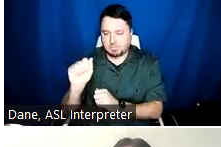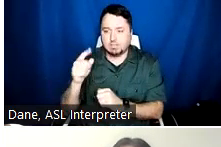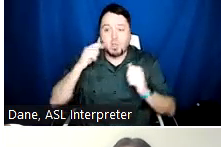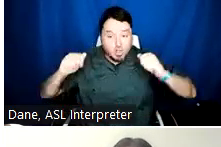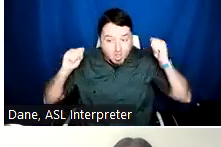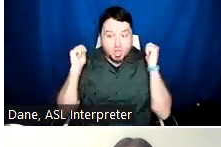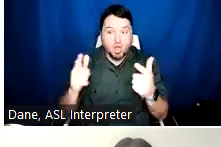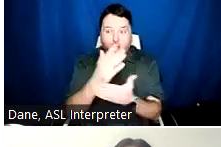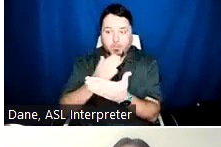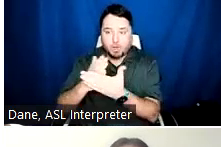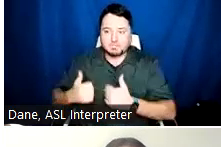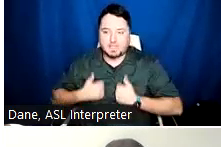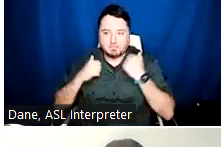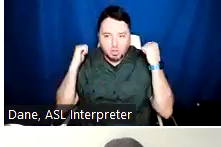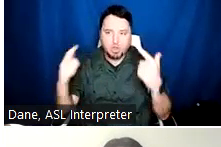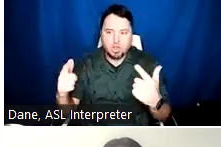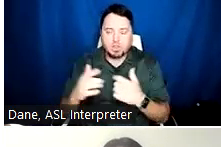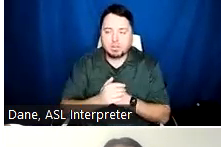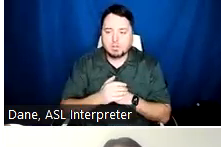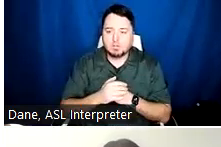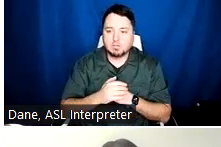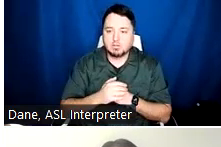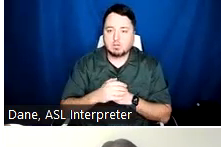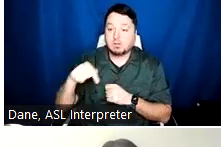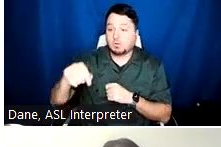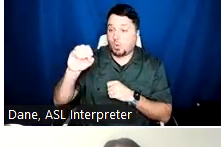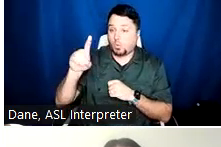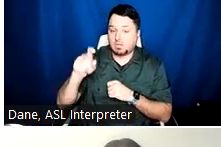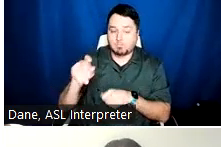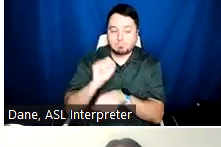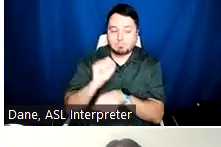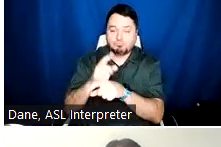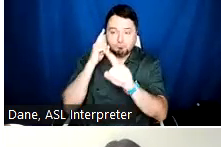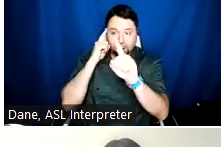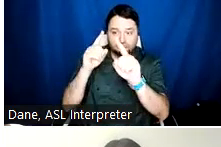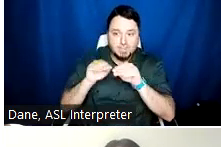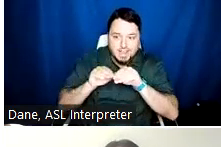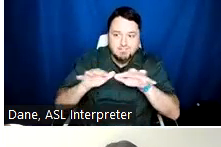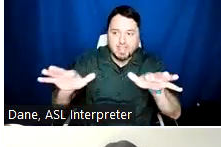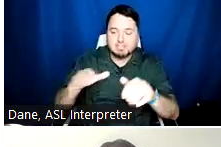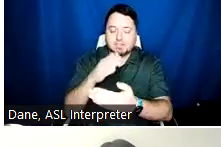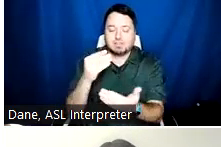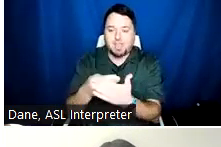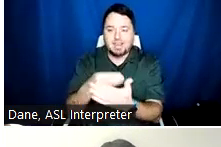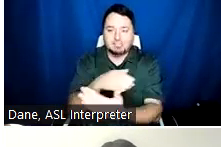aspects of life. So ODEP is working to advance financial empowerment of people with disabilities,